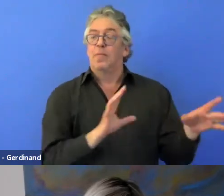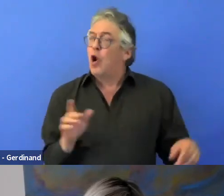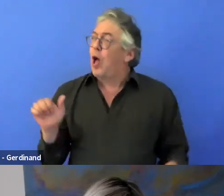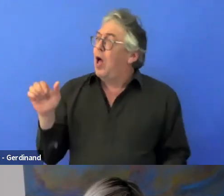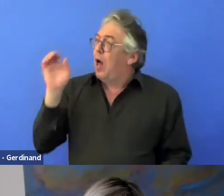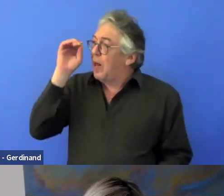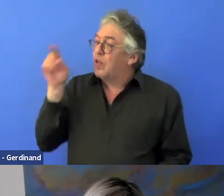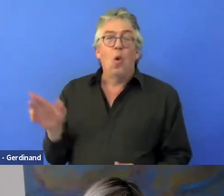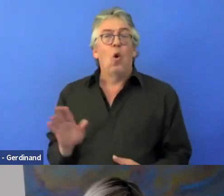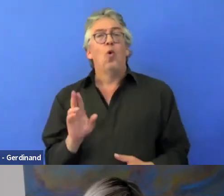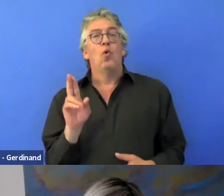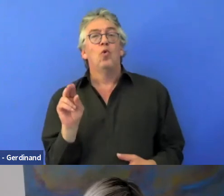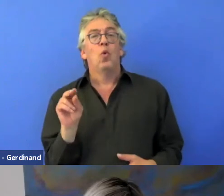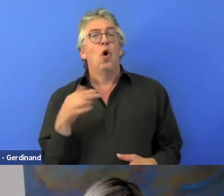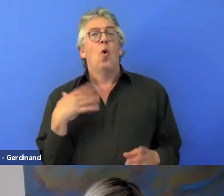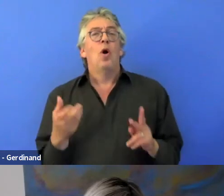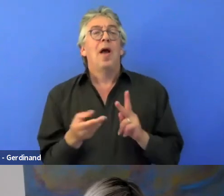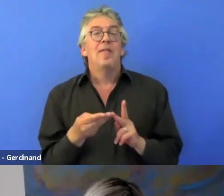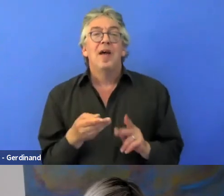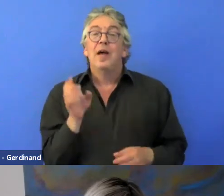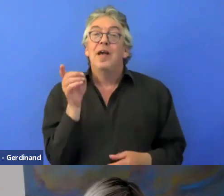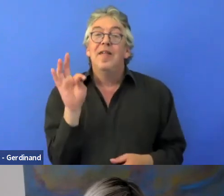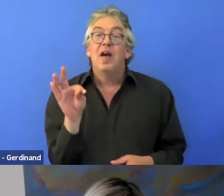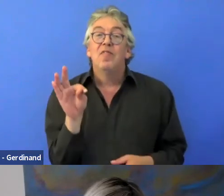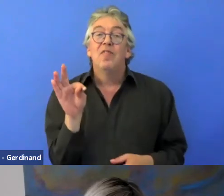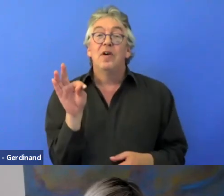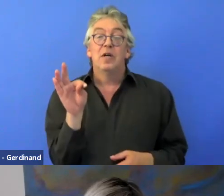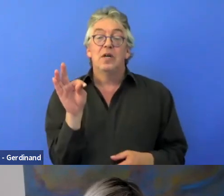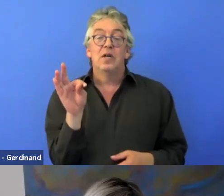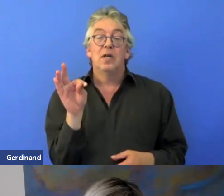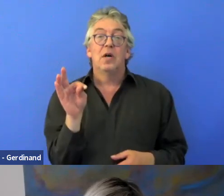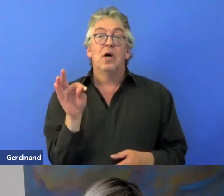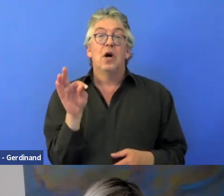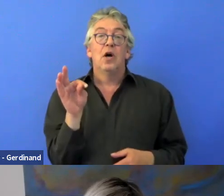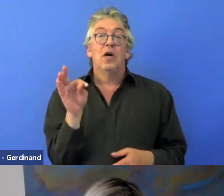Just, once we prepare our comments to the request,